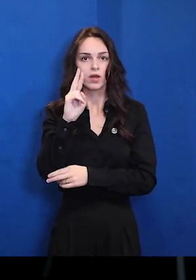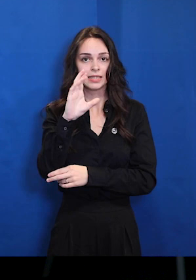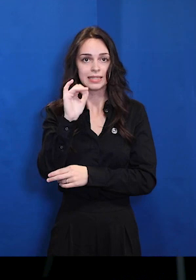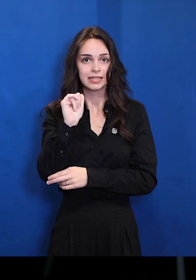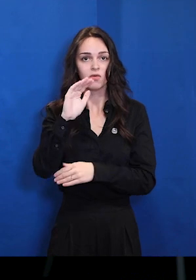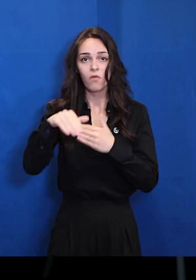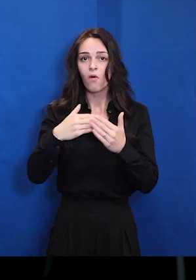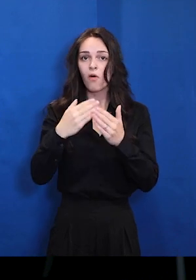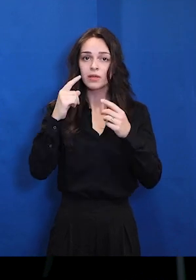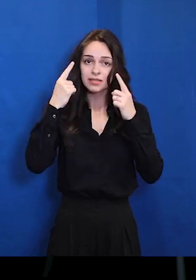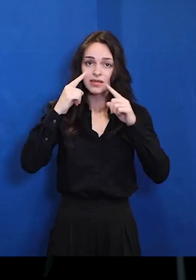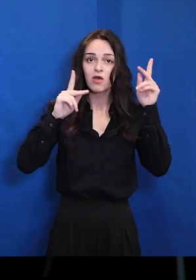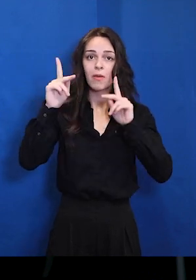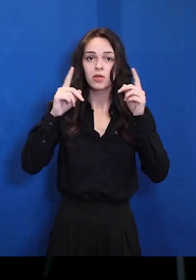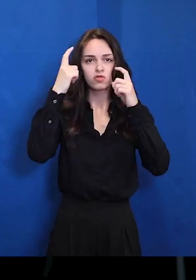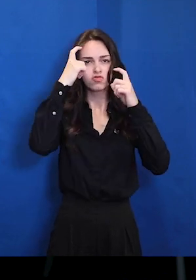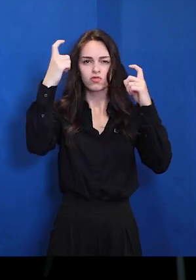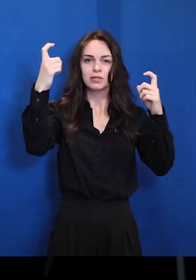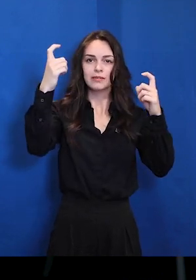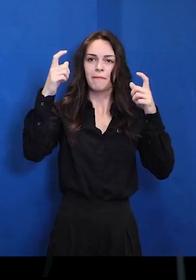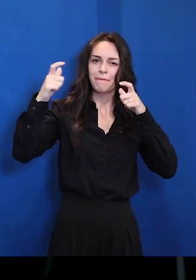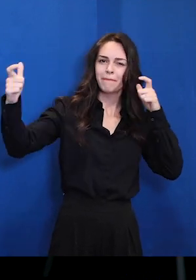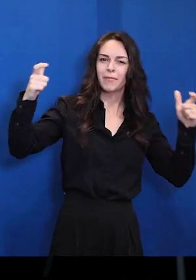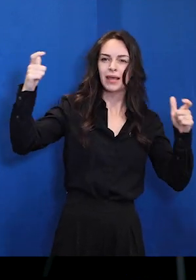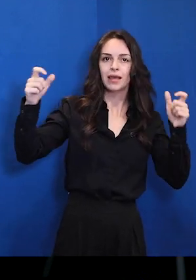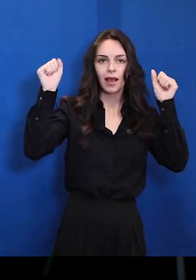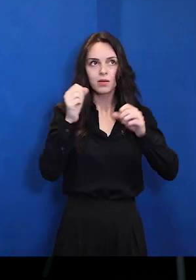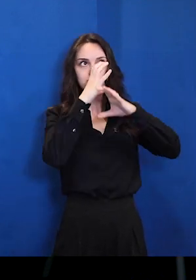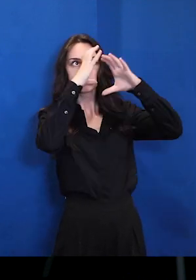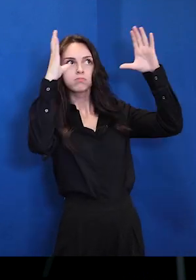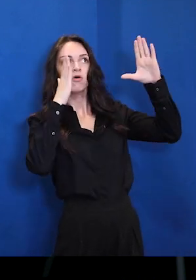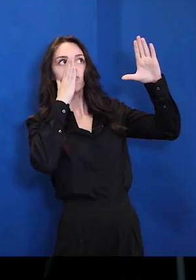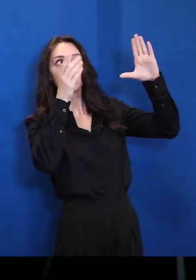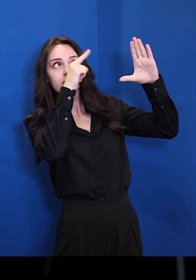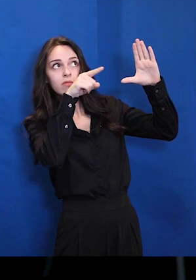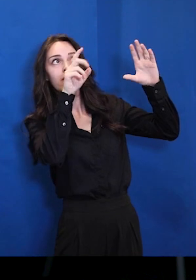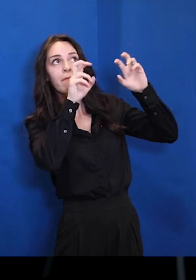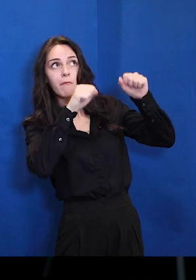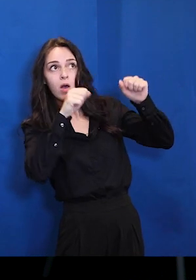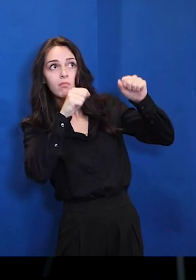all successful people are big dreamers because they imagine what their future could be and then they work everyday